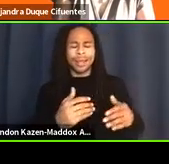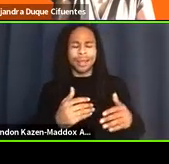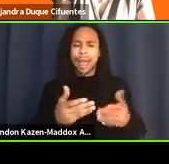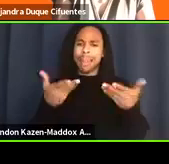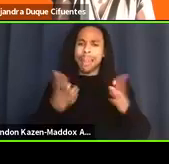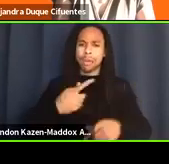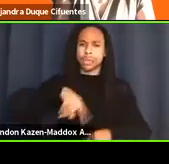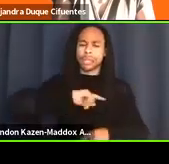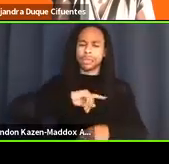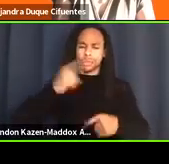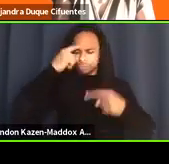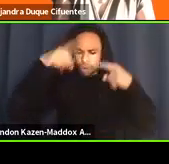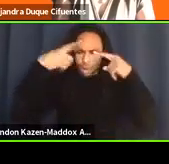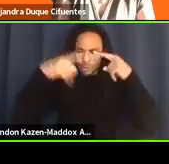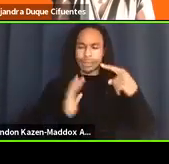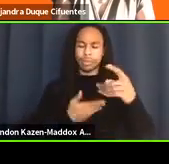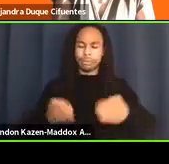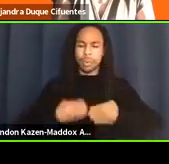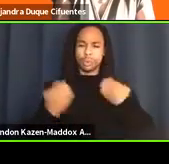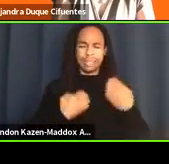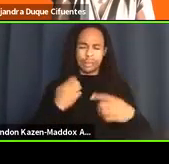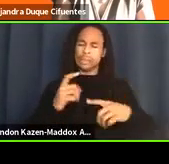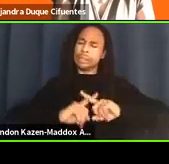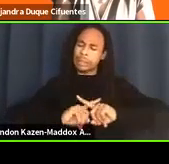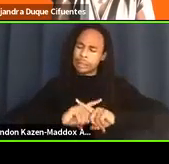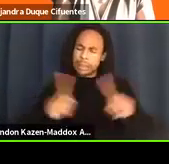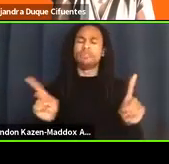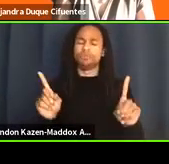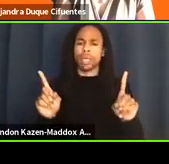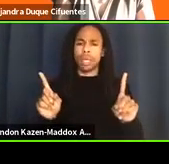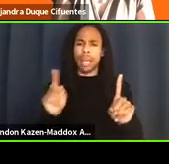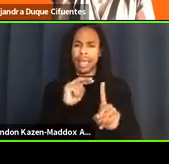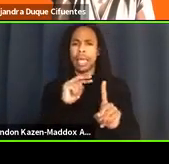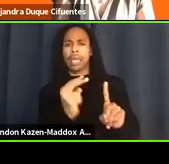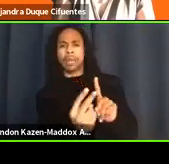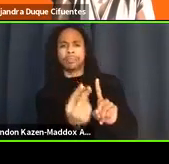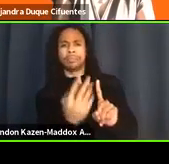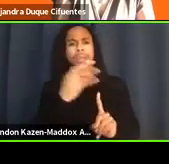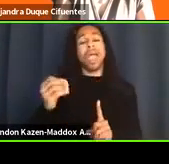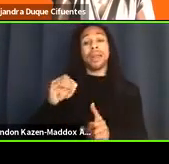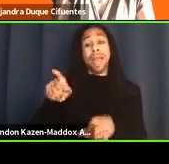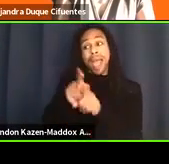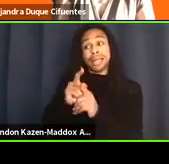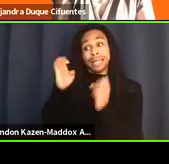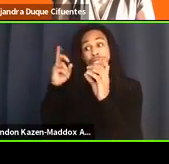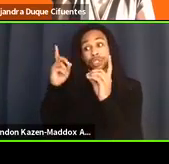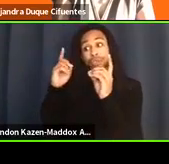from everybody else, but when he joins that two-hour dancing class or even with his class